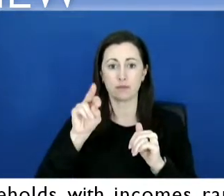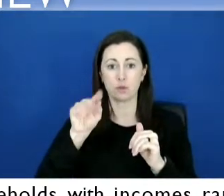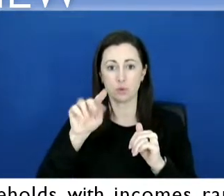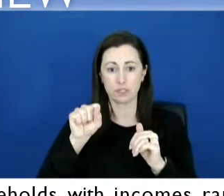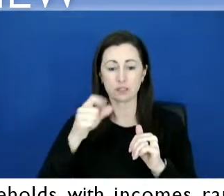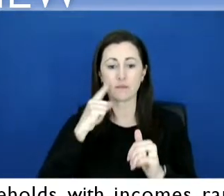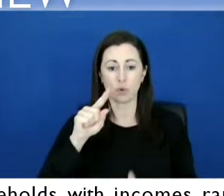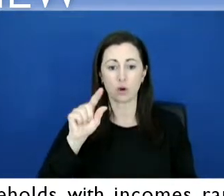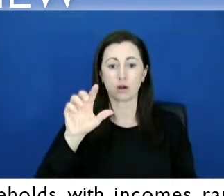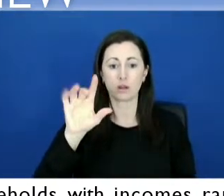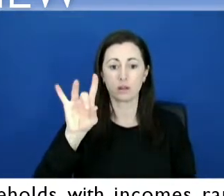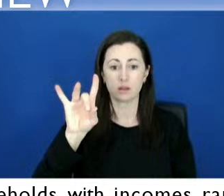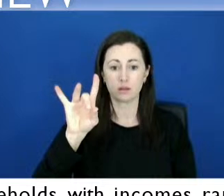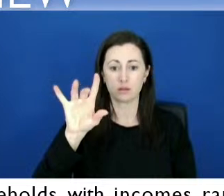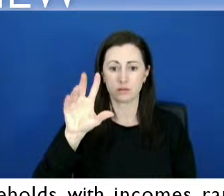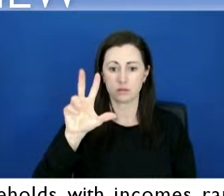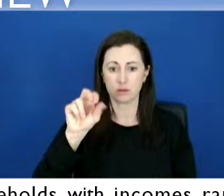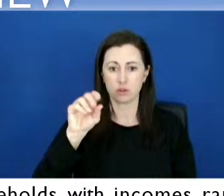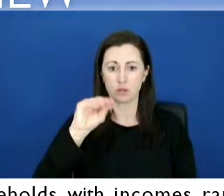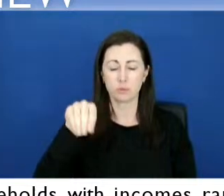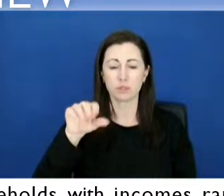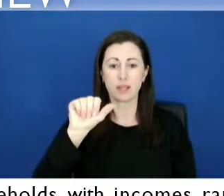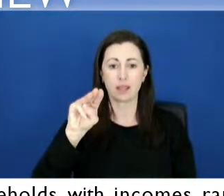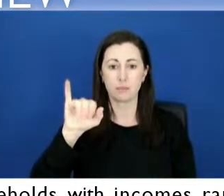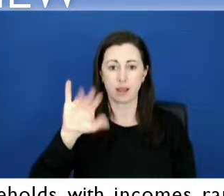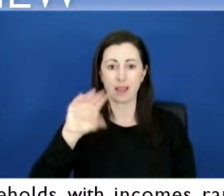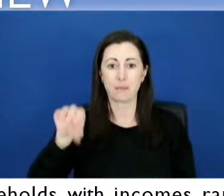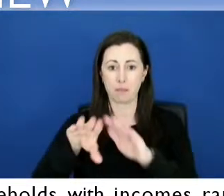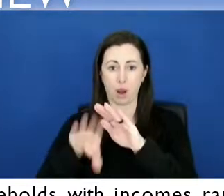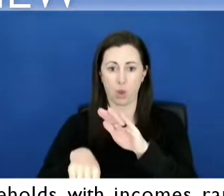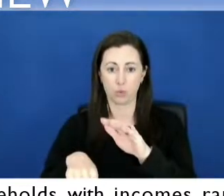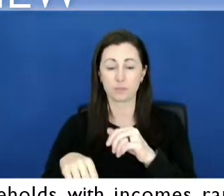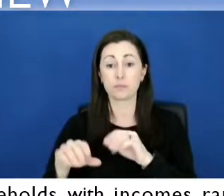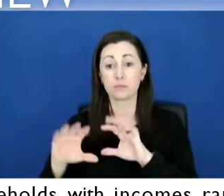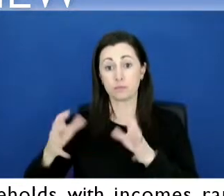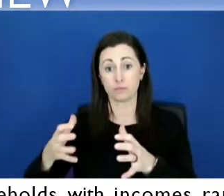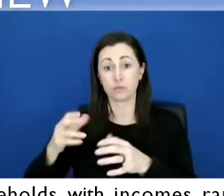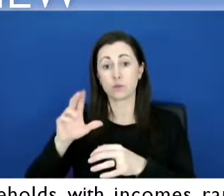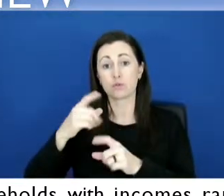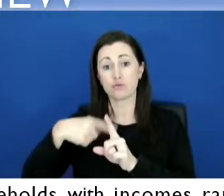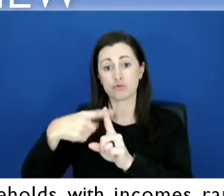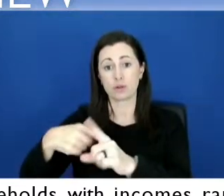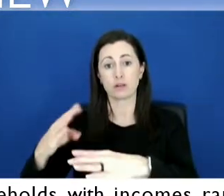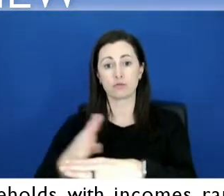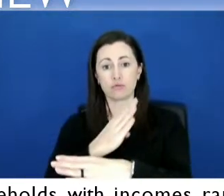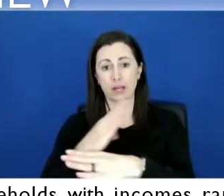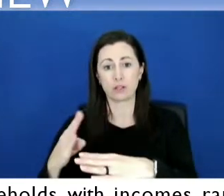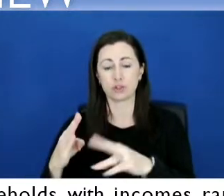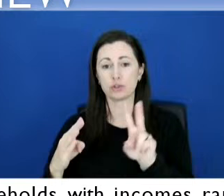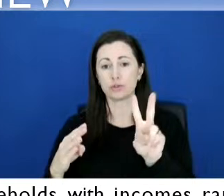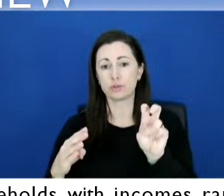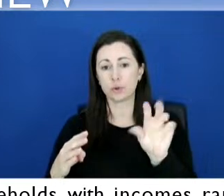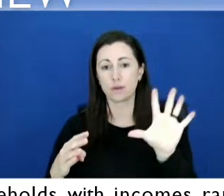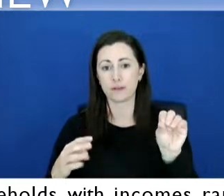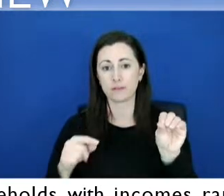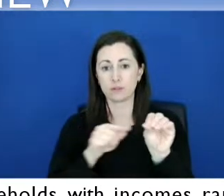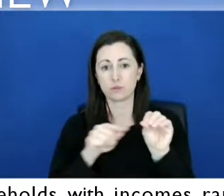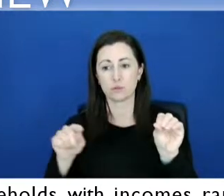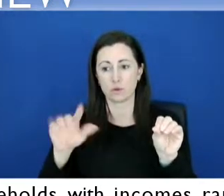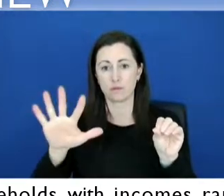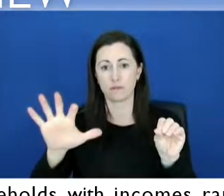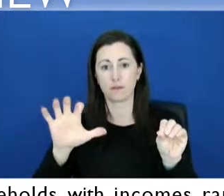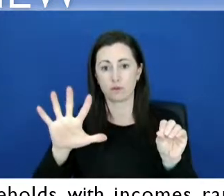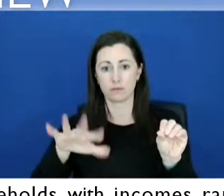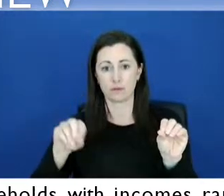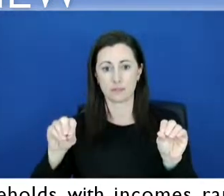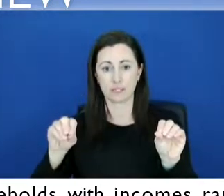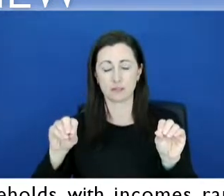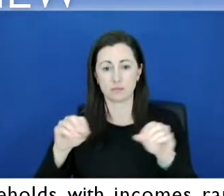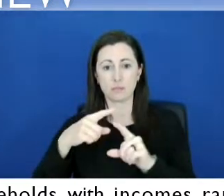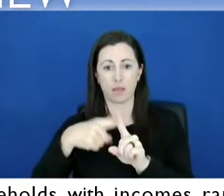OF UNITS SET ASIDE 23030% AMI